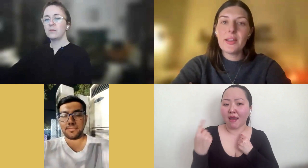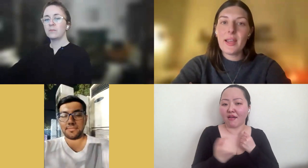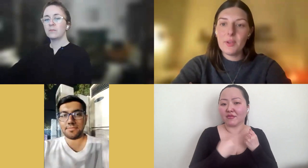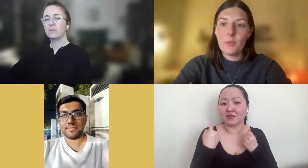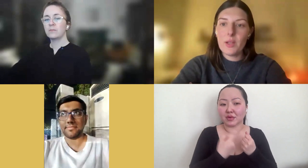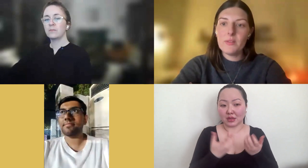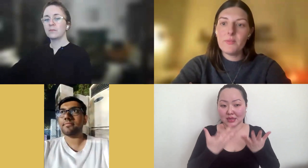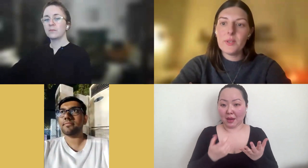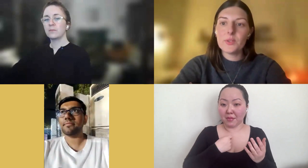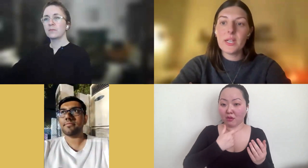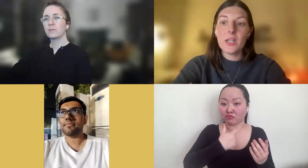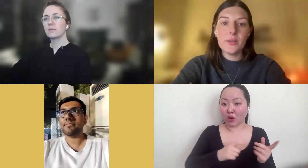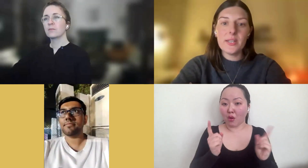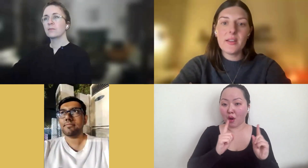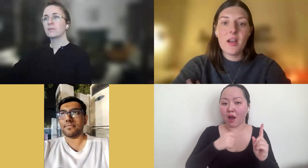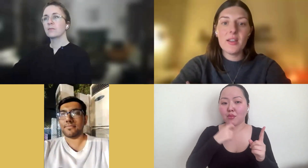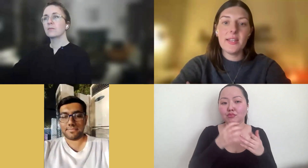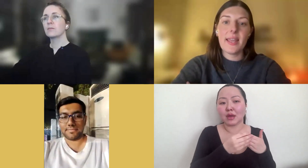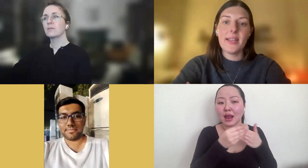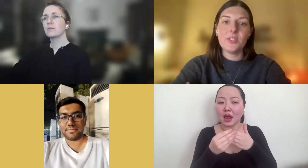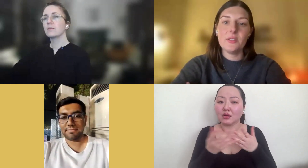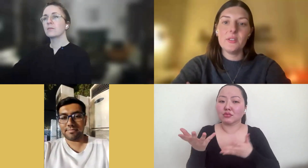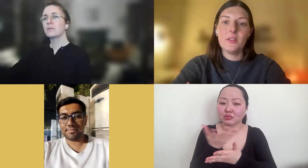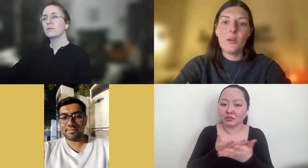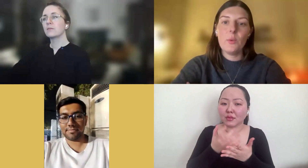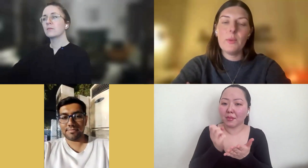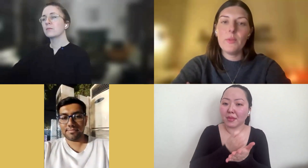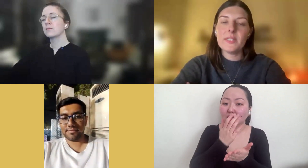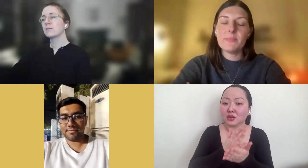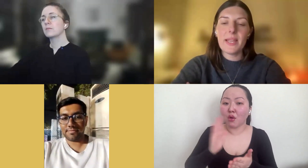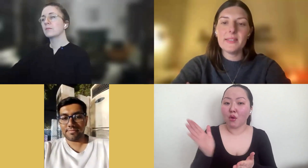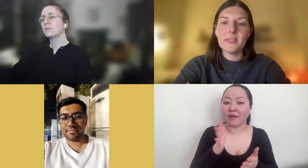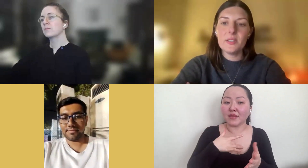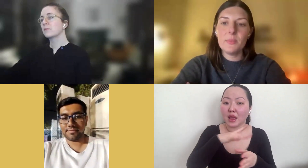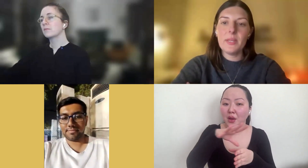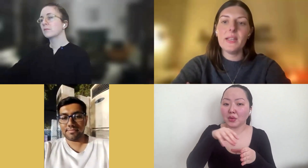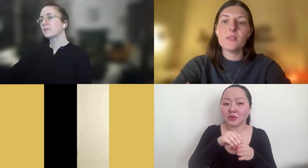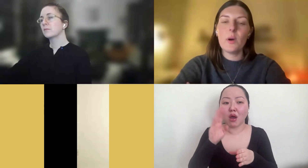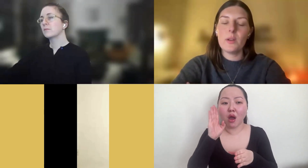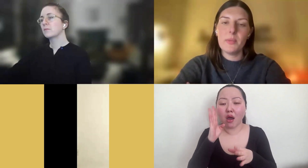ensuring everyone feels included, heard and engaged. We want this space to be as